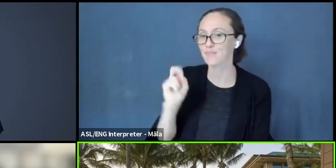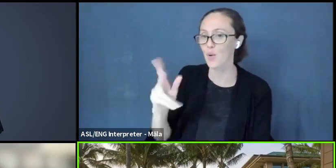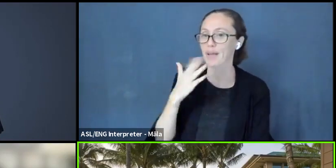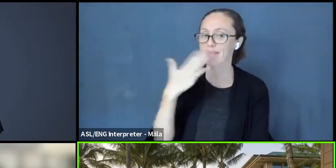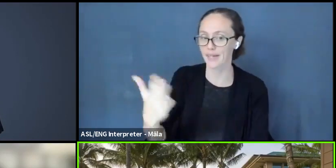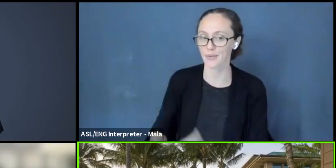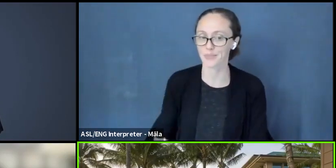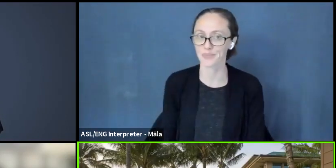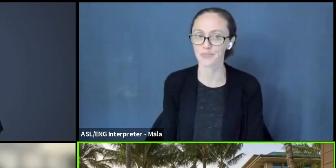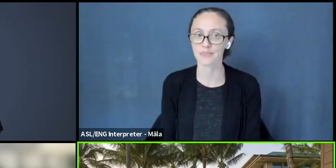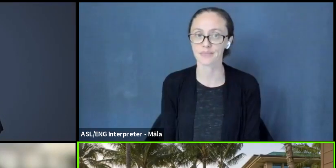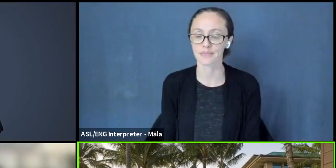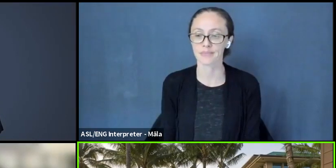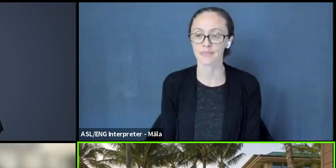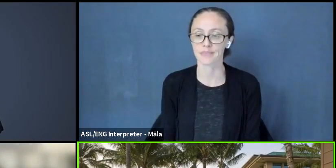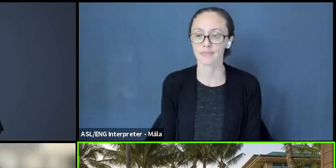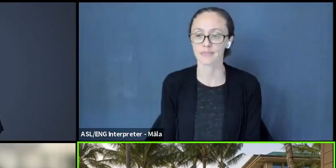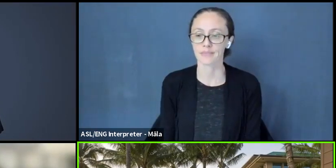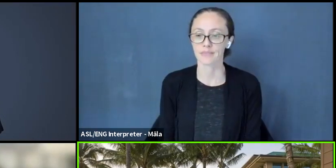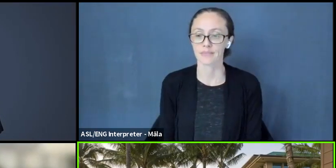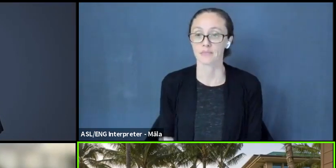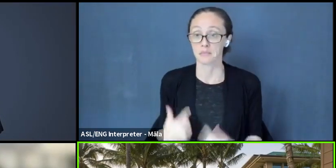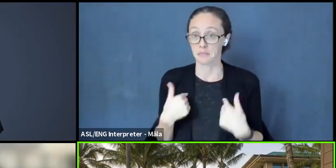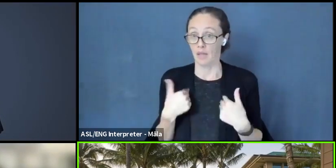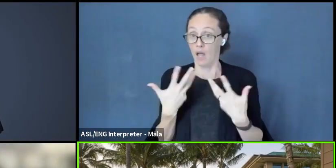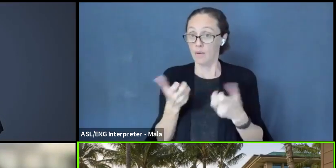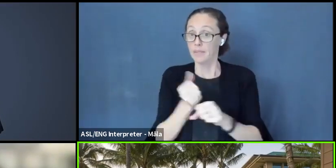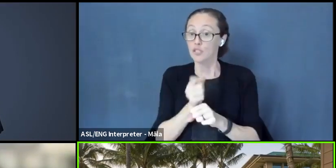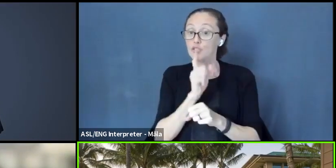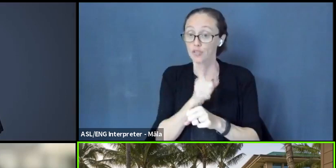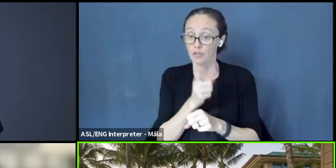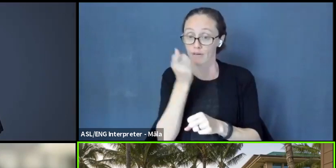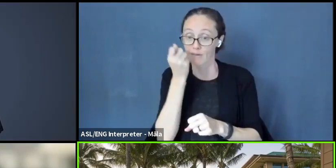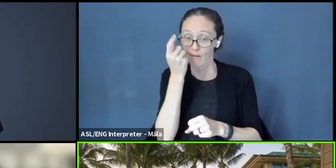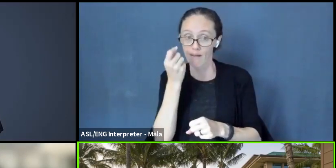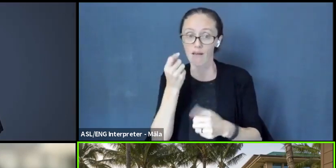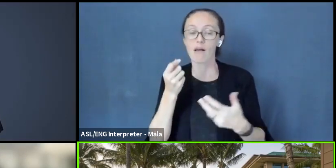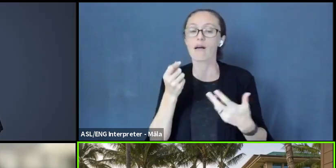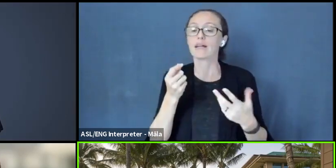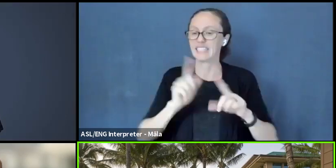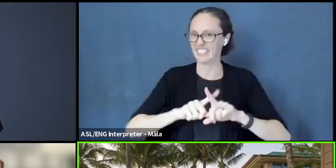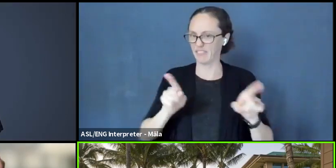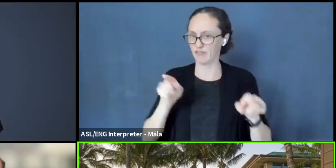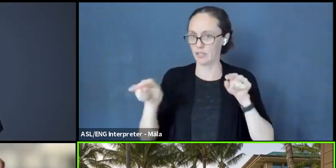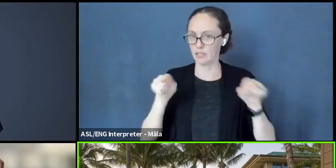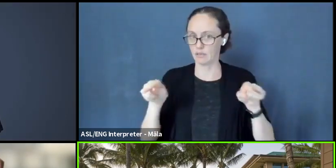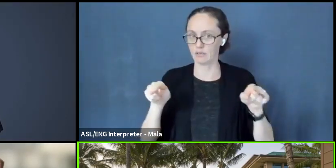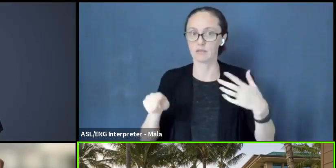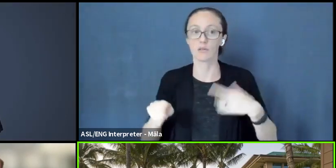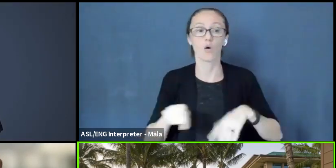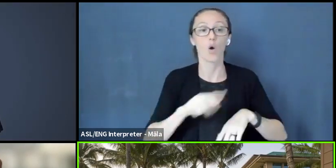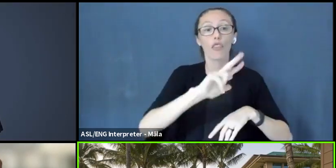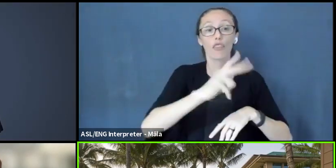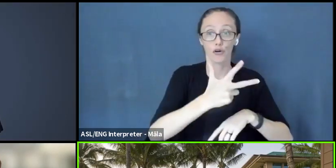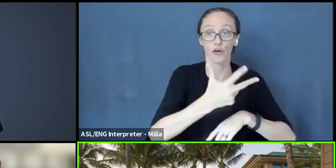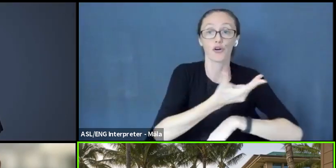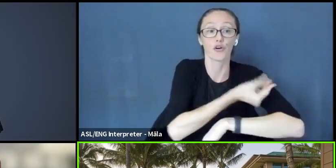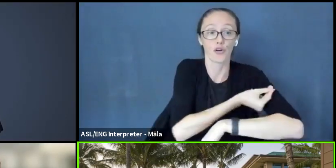So there is, I want to make sure that we understand the difference between third dose and a booster. Causes a lot of confusion.